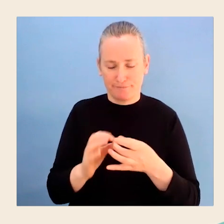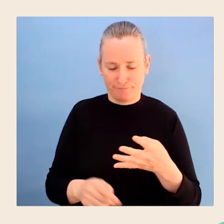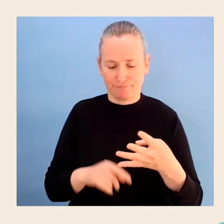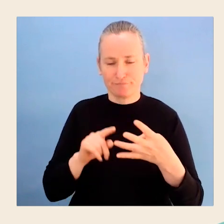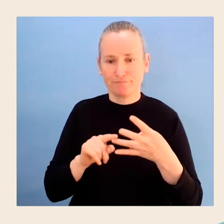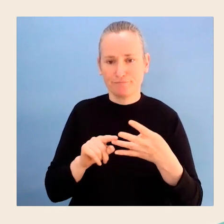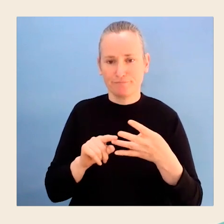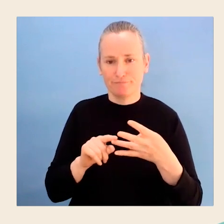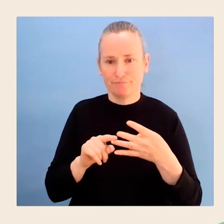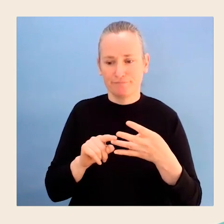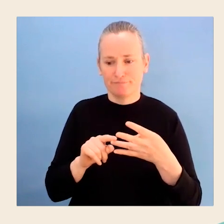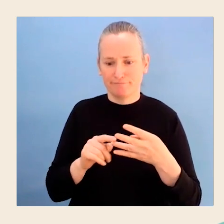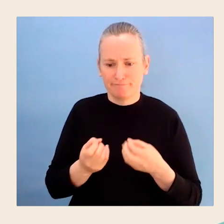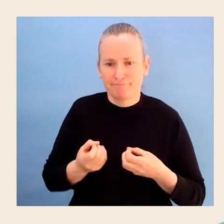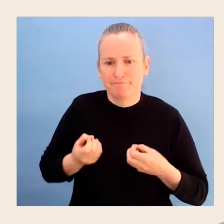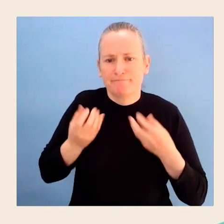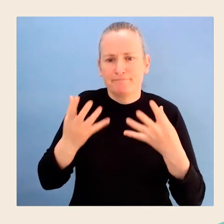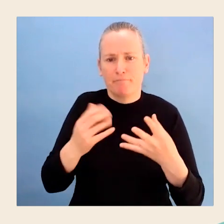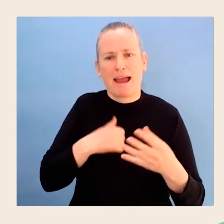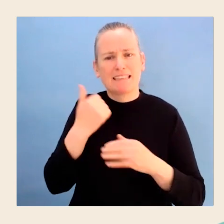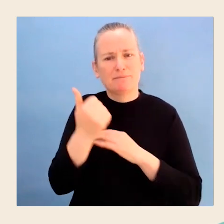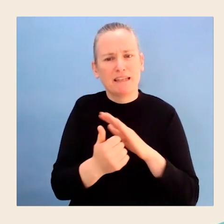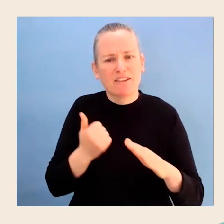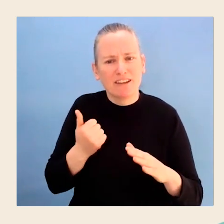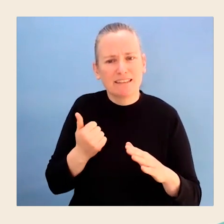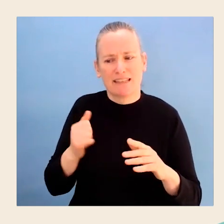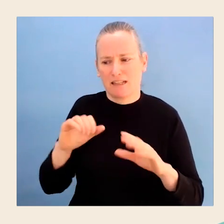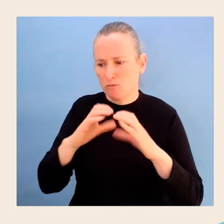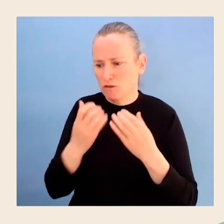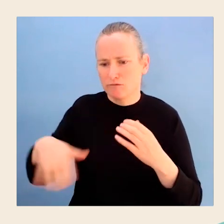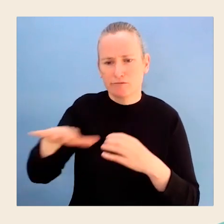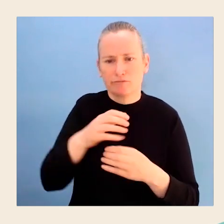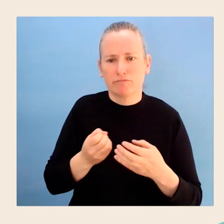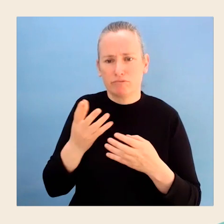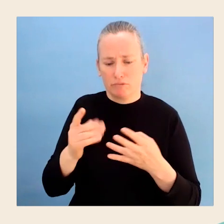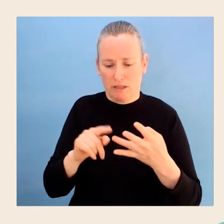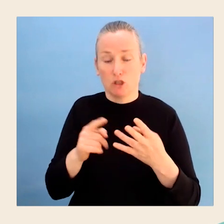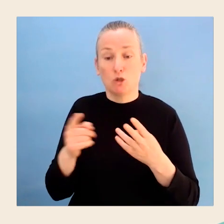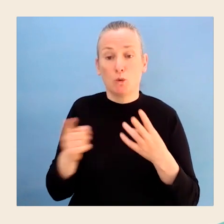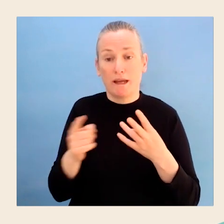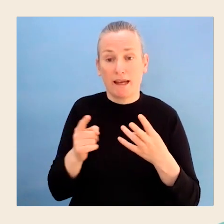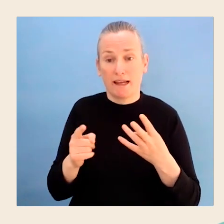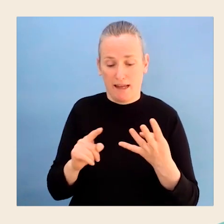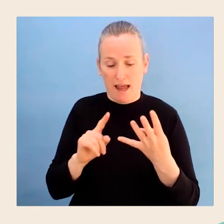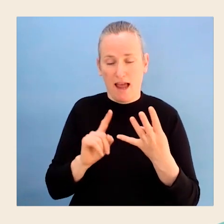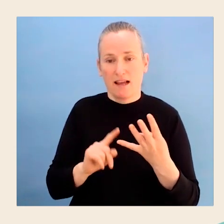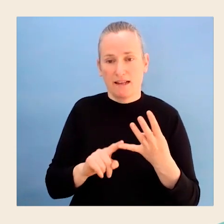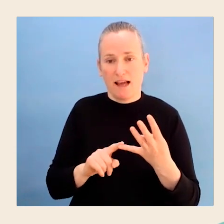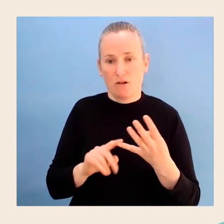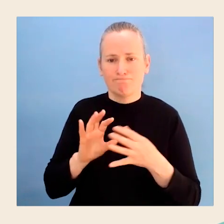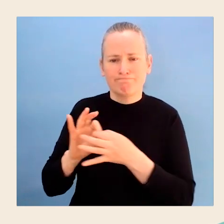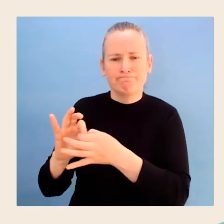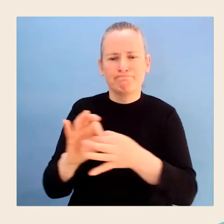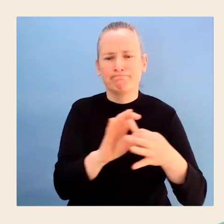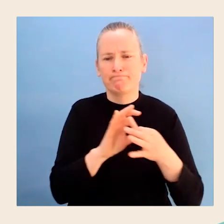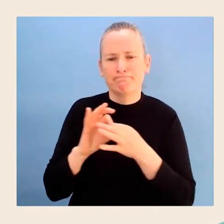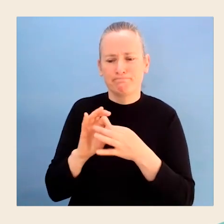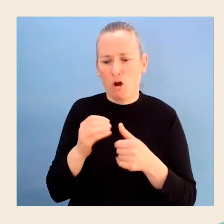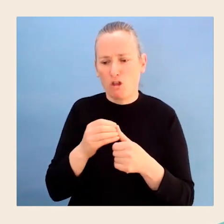to beginning to make work articulating my experiences and those of my community, doing, and now connecting with others who are doing similar work